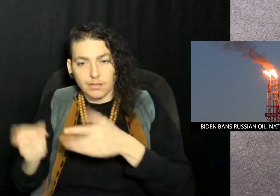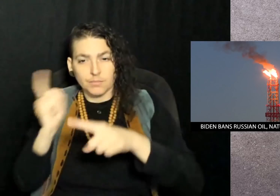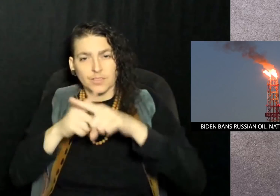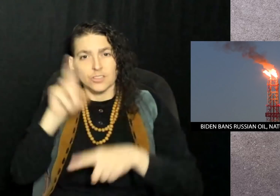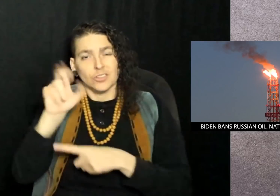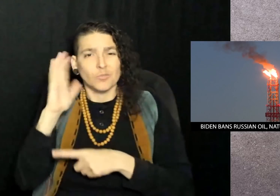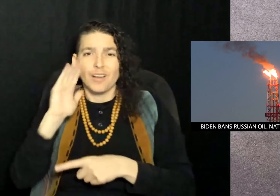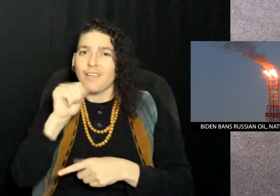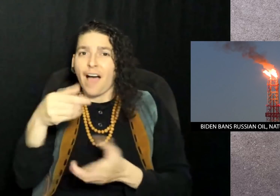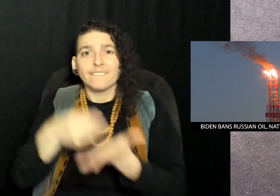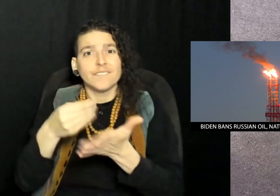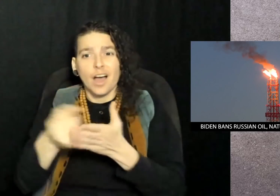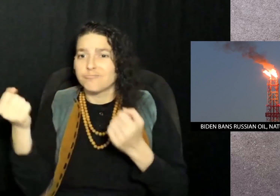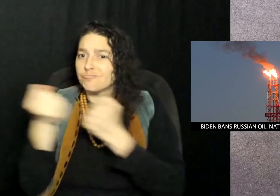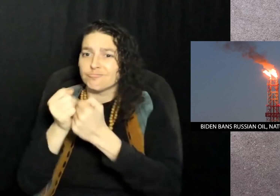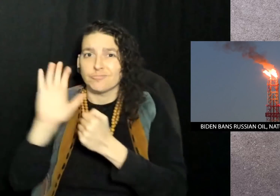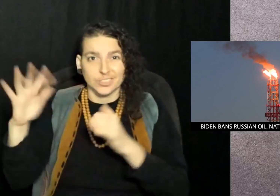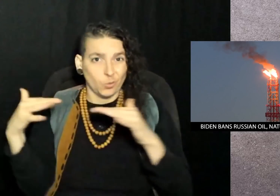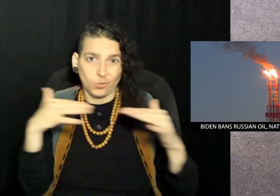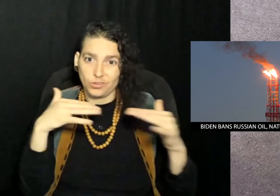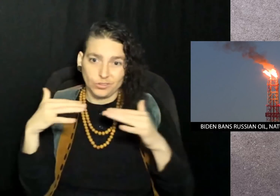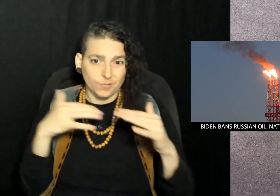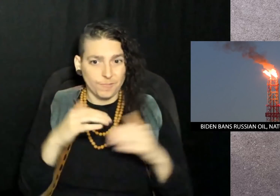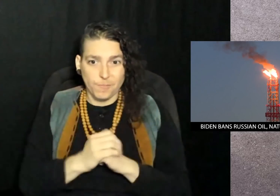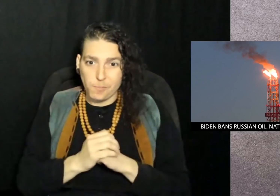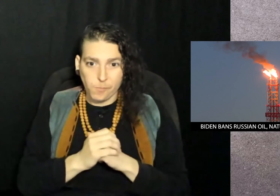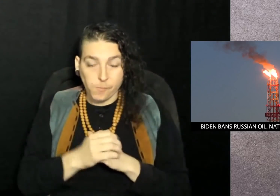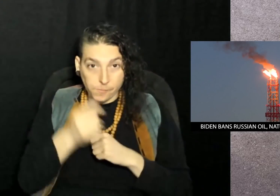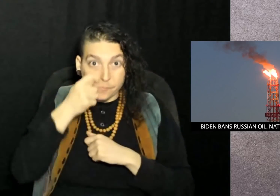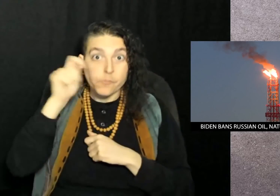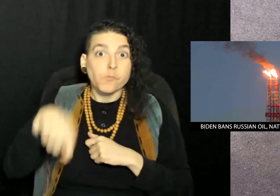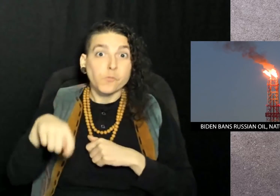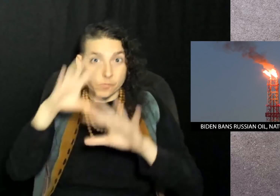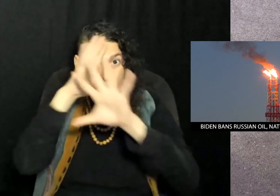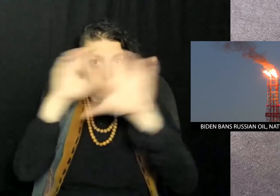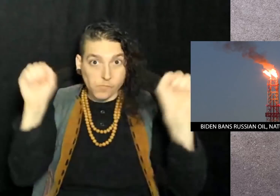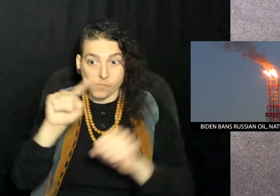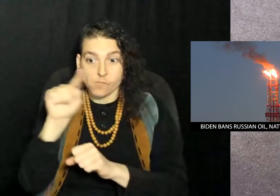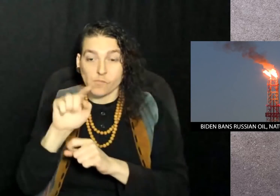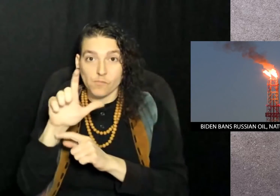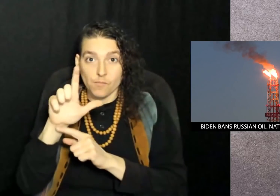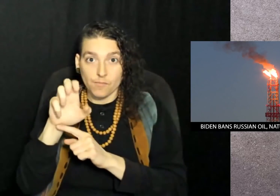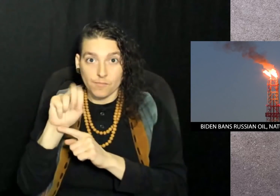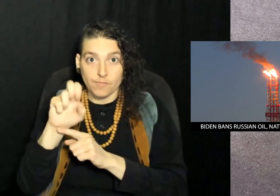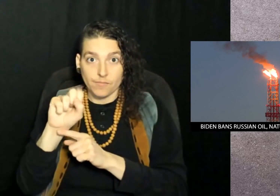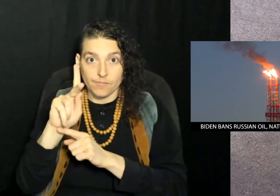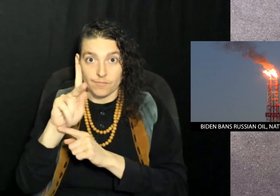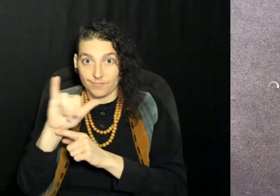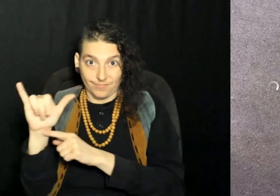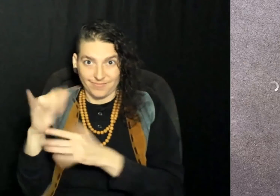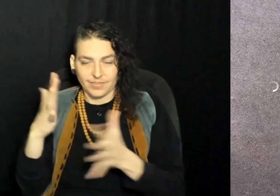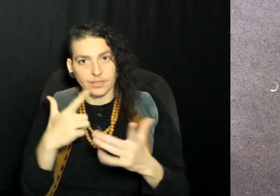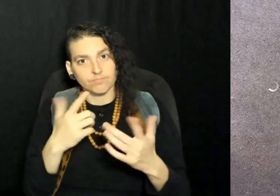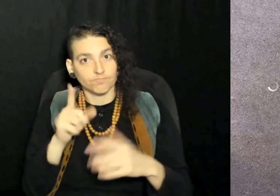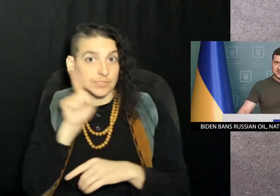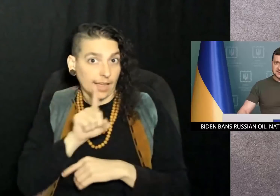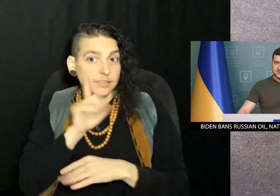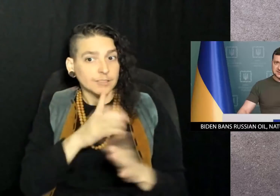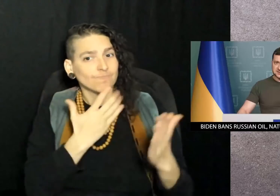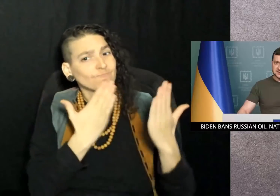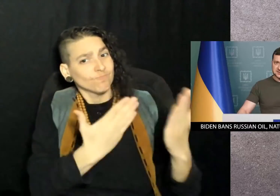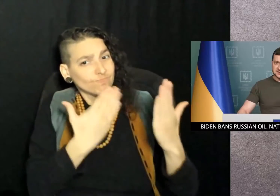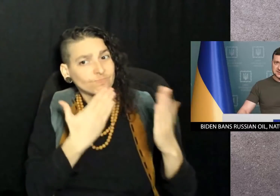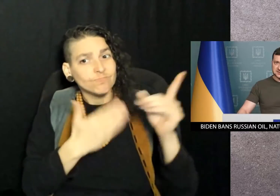and the US will not financially support his war Ukrainian President Volodomyr Zelensky